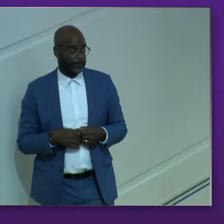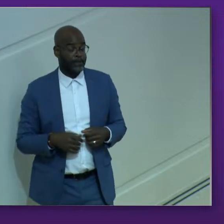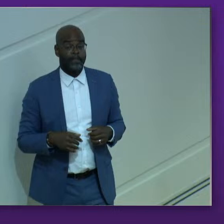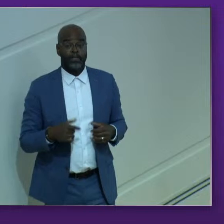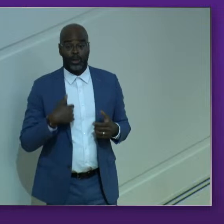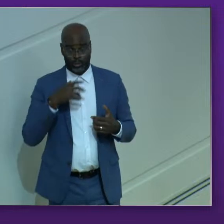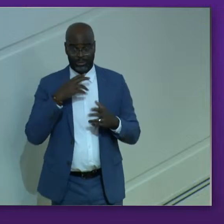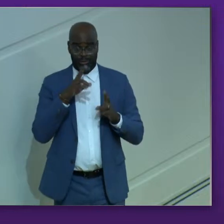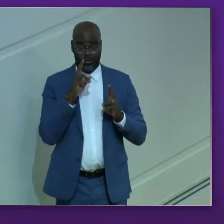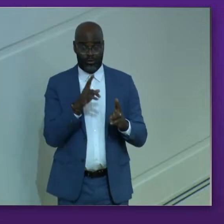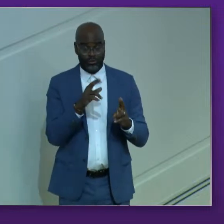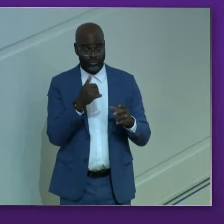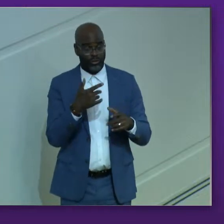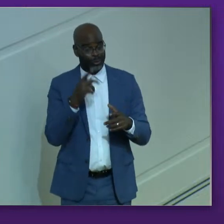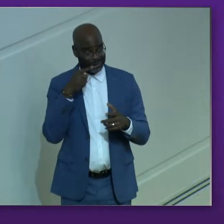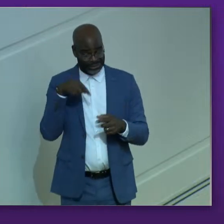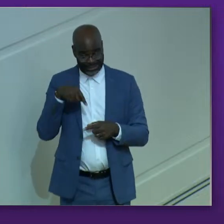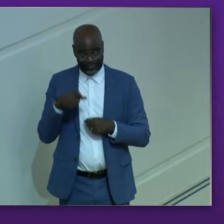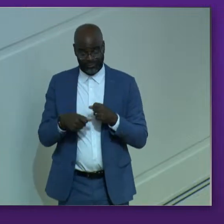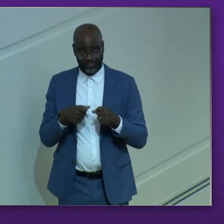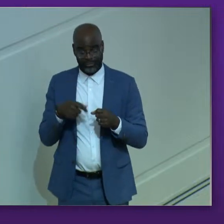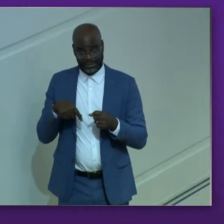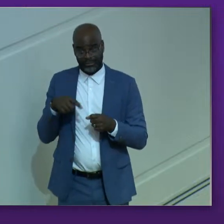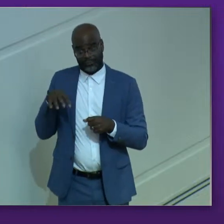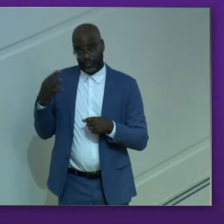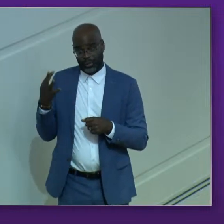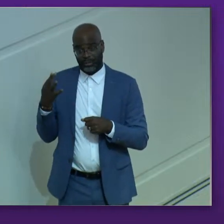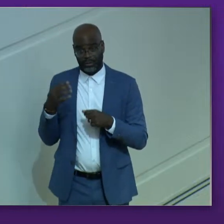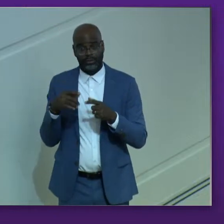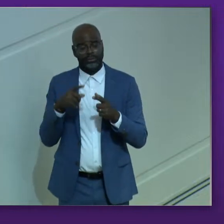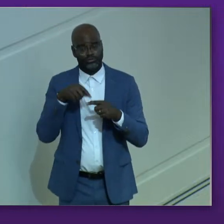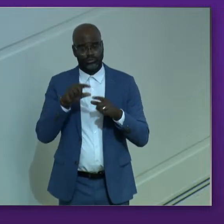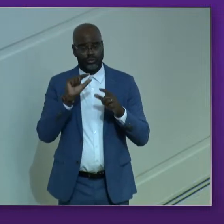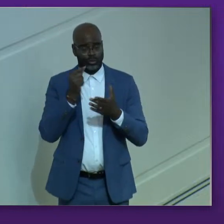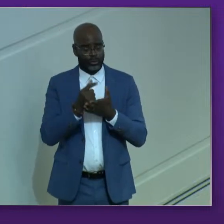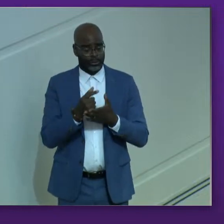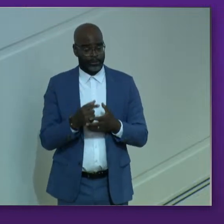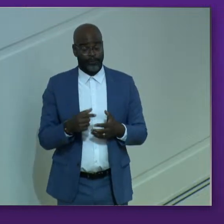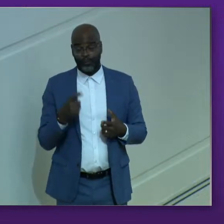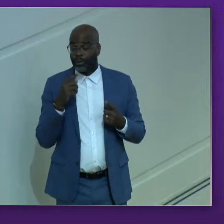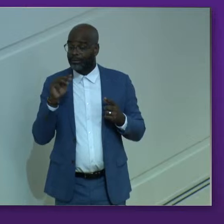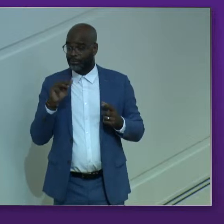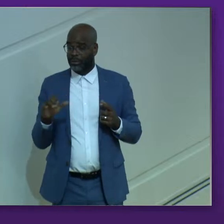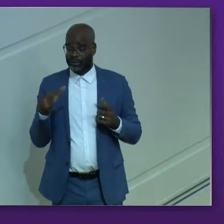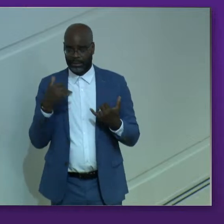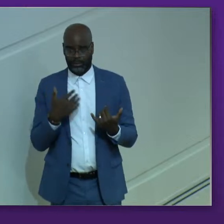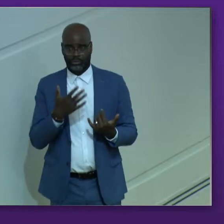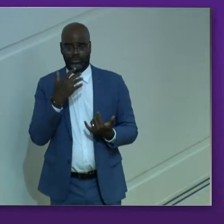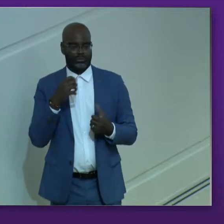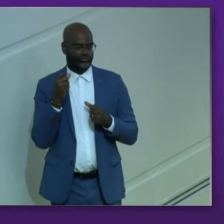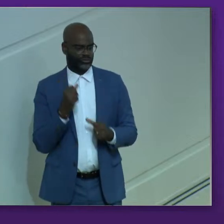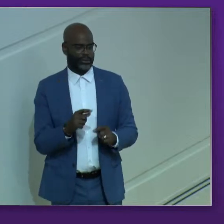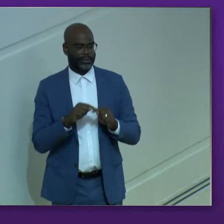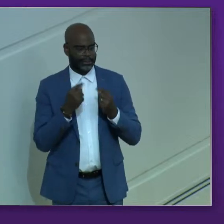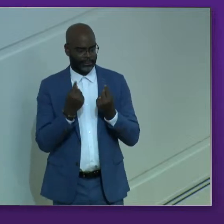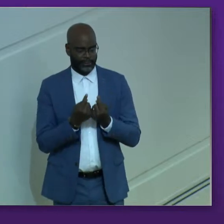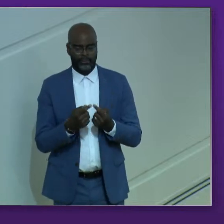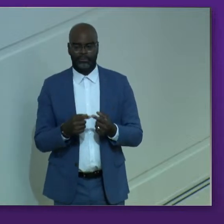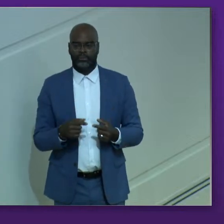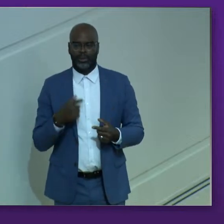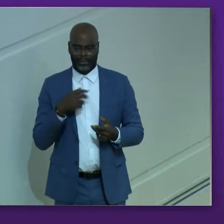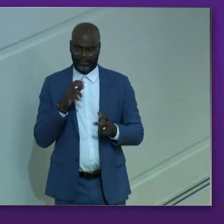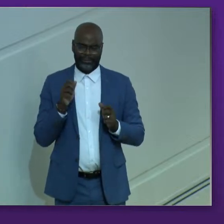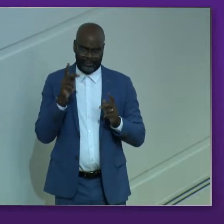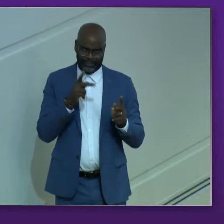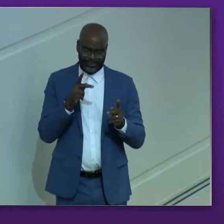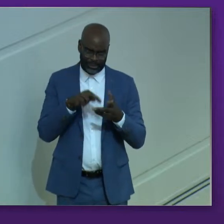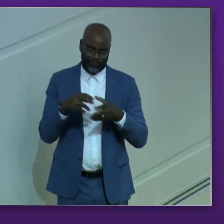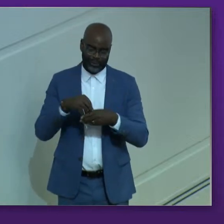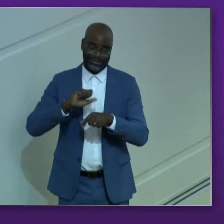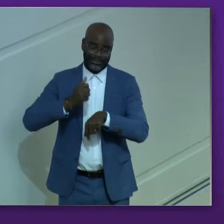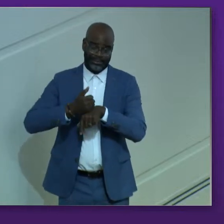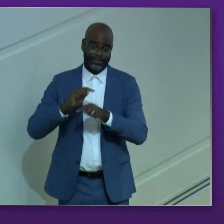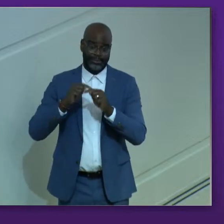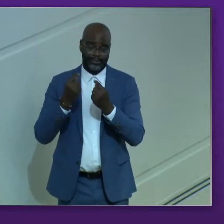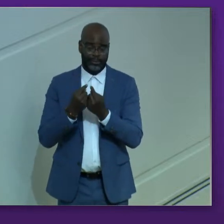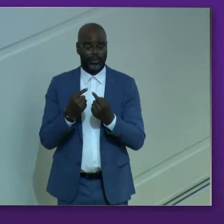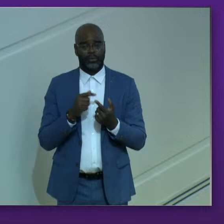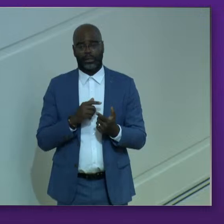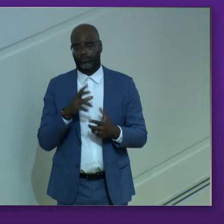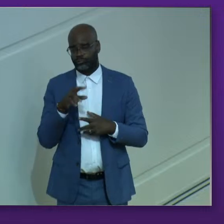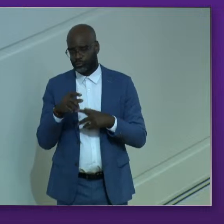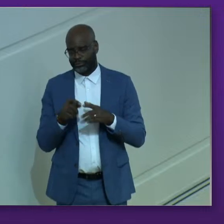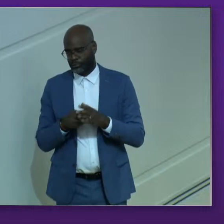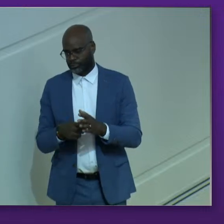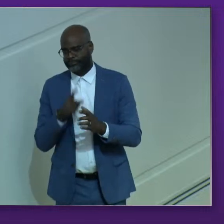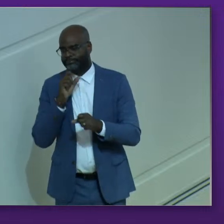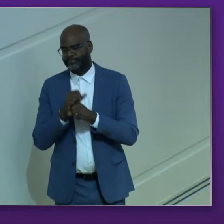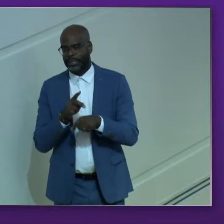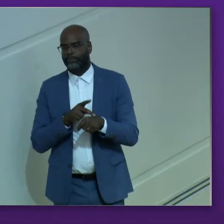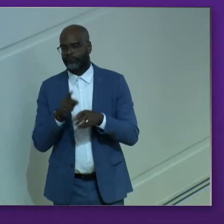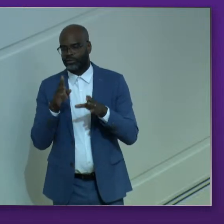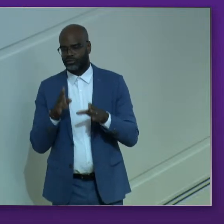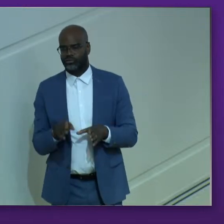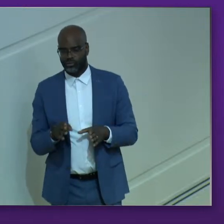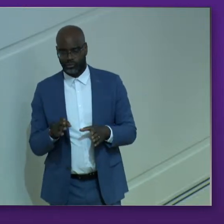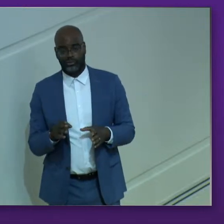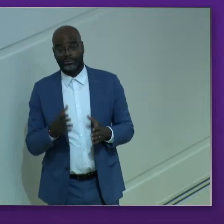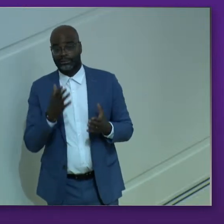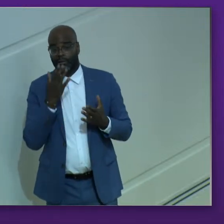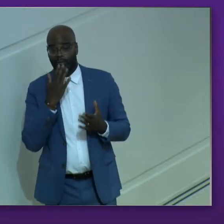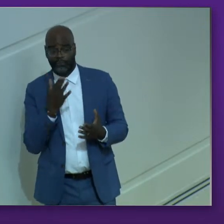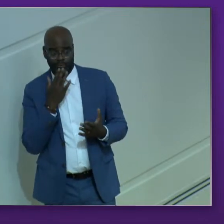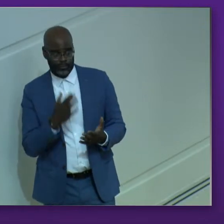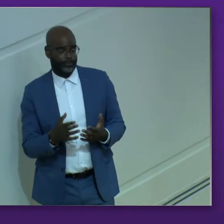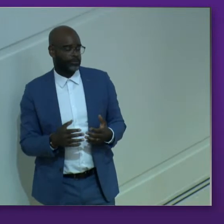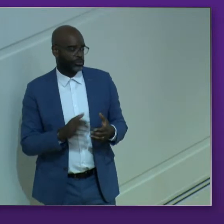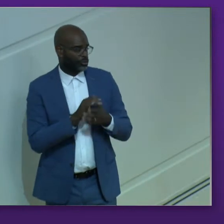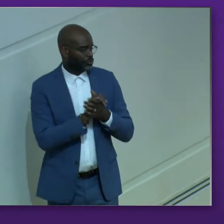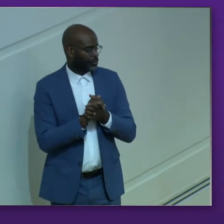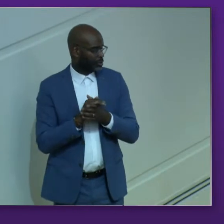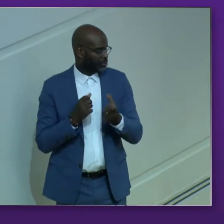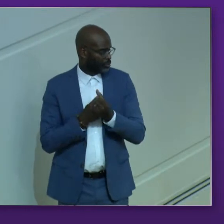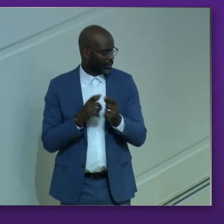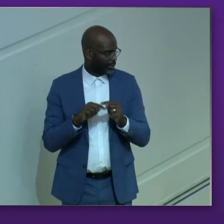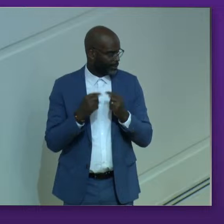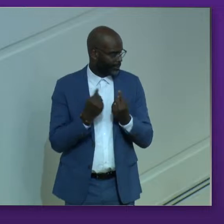THROUGH THE EAST MARYLAND